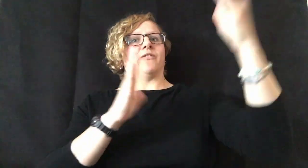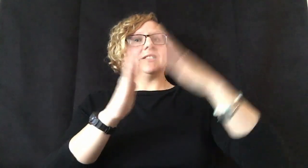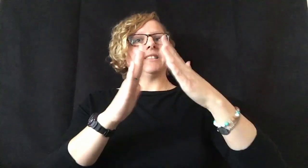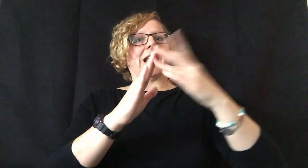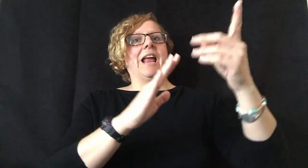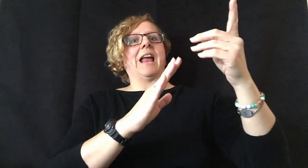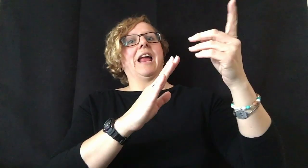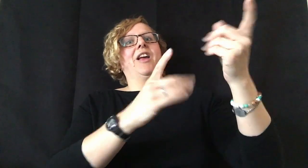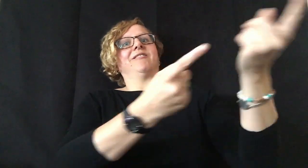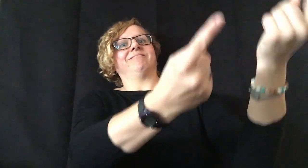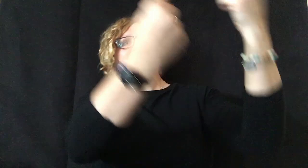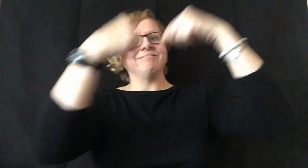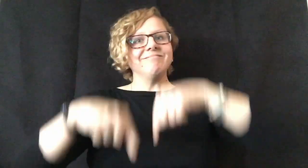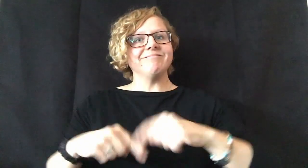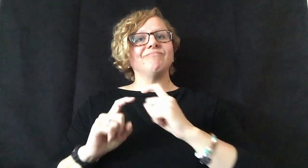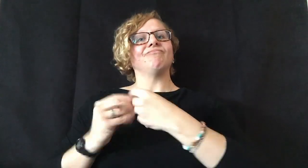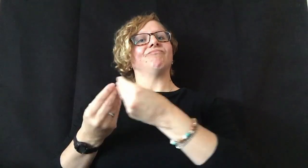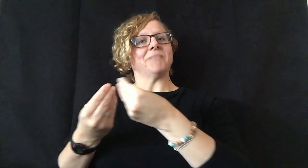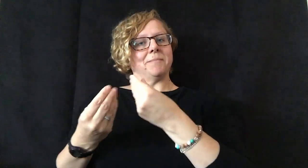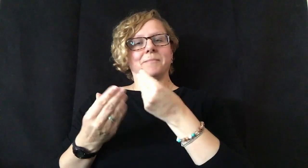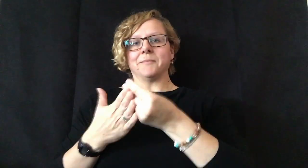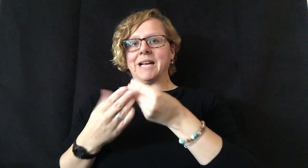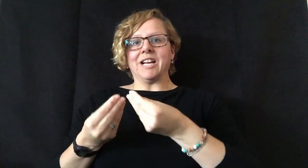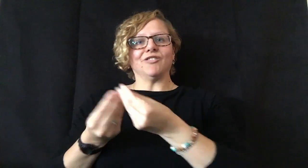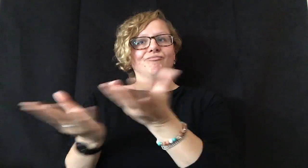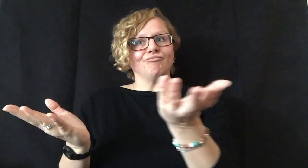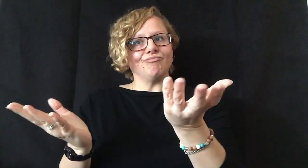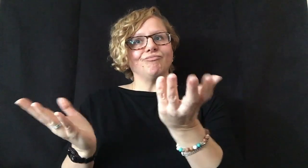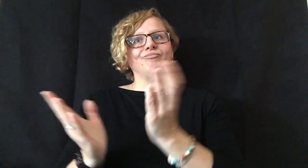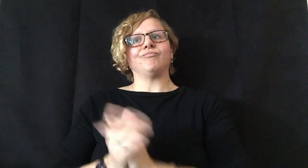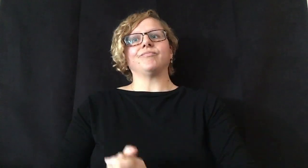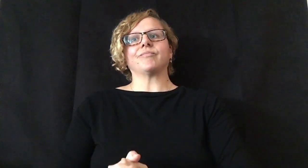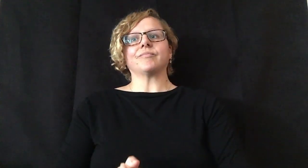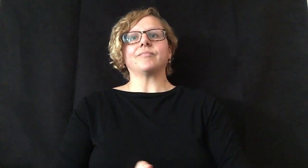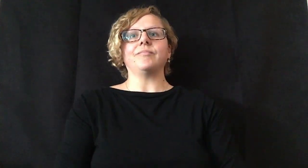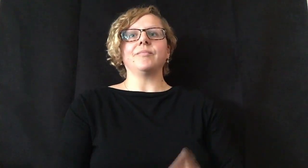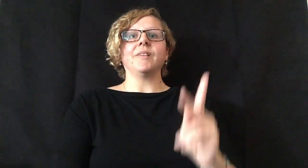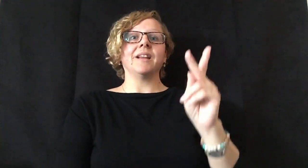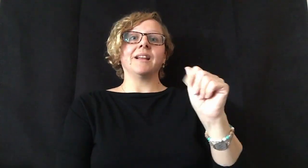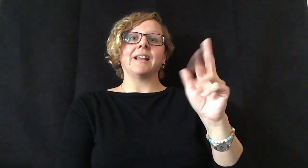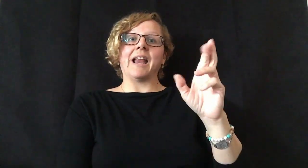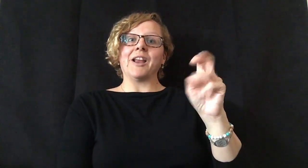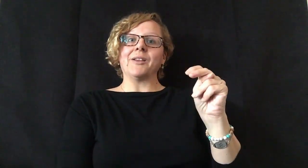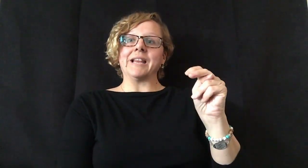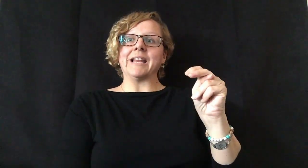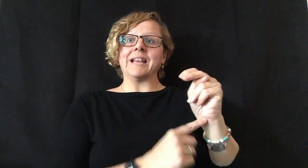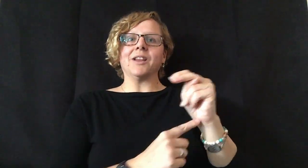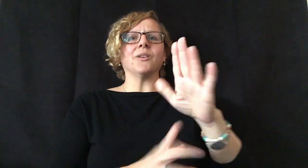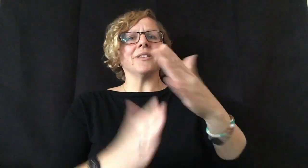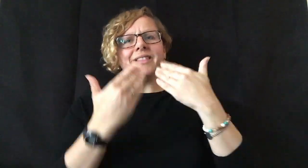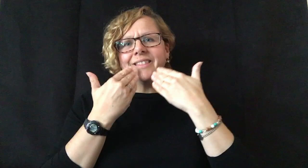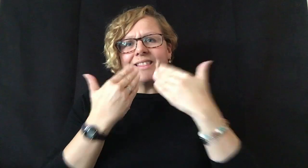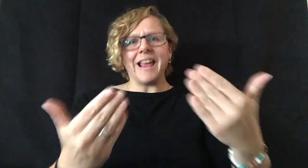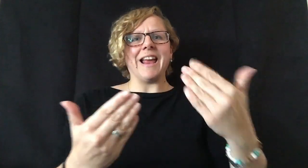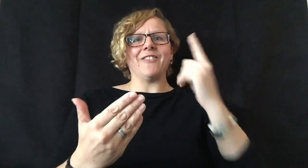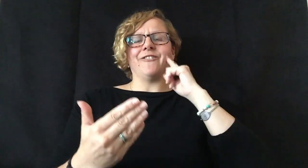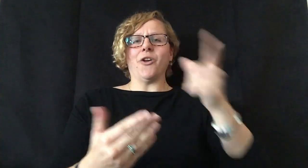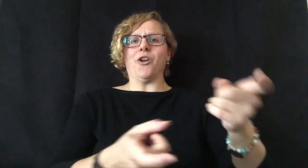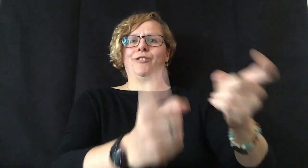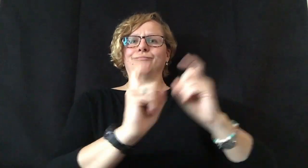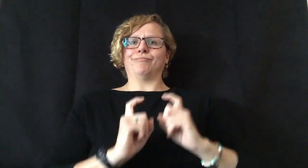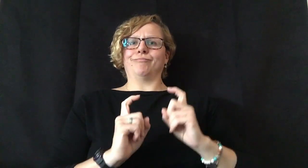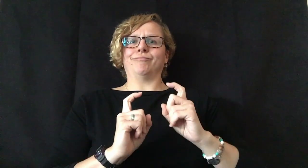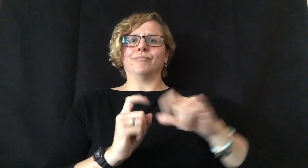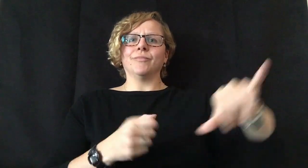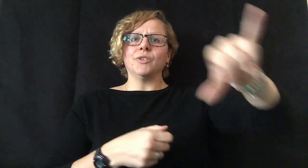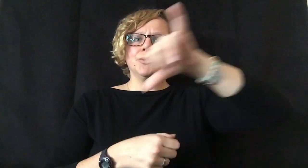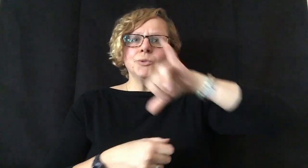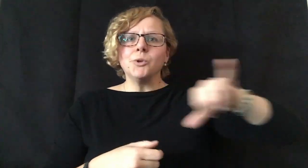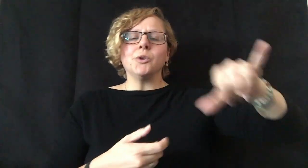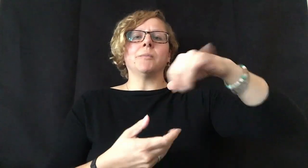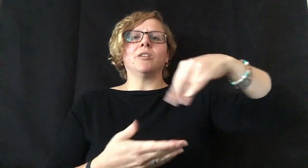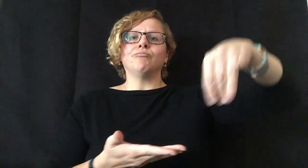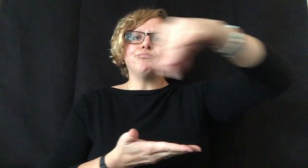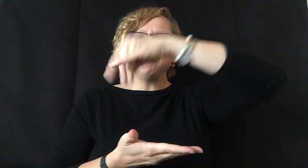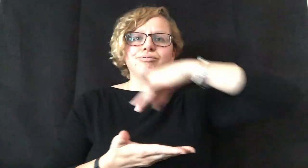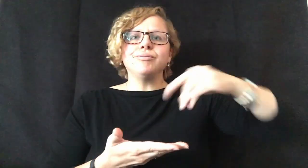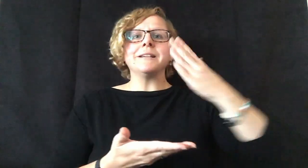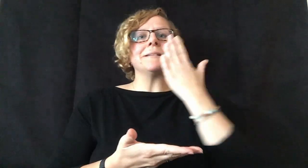town. We want to thank Karen Guertin for funding syrups, sprinkles and napkins.